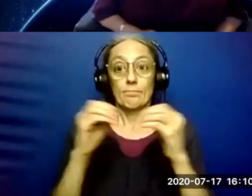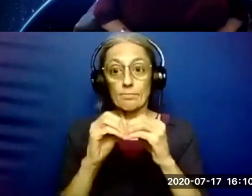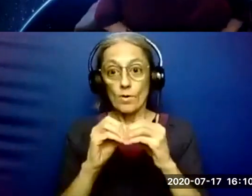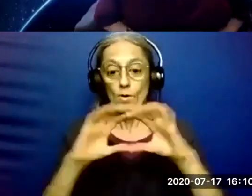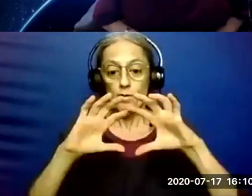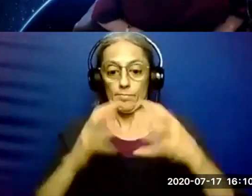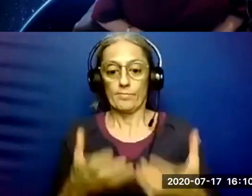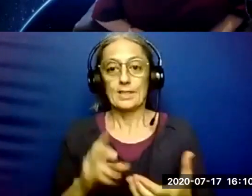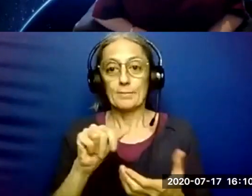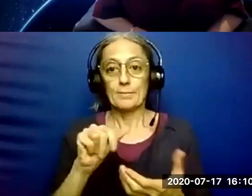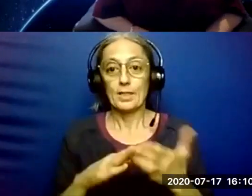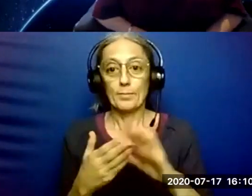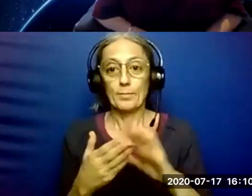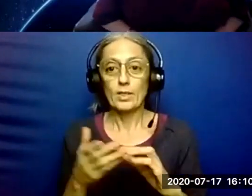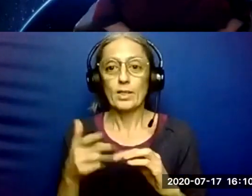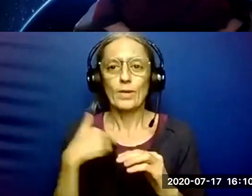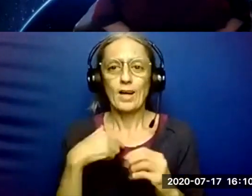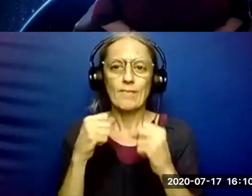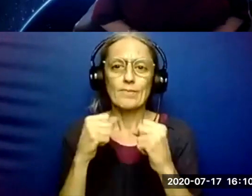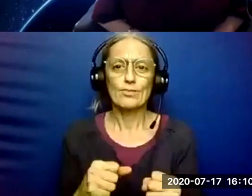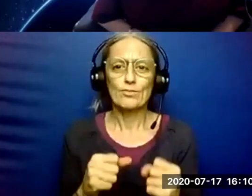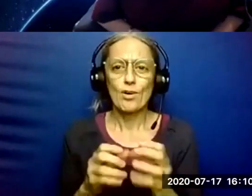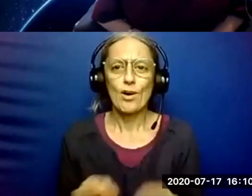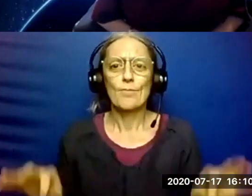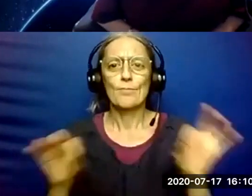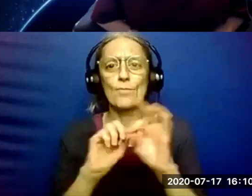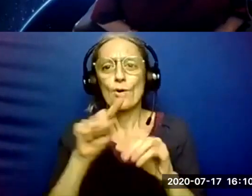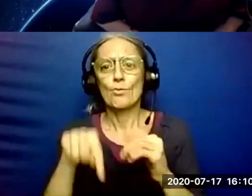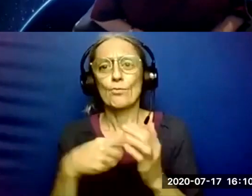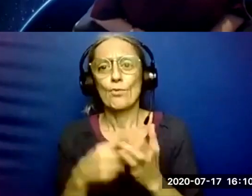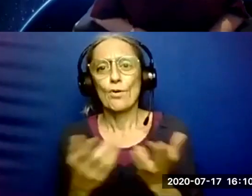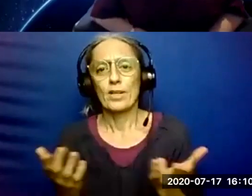to play and voice that we need to bring forward